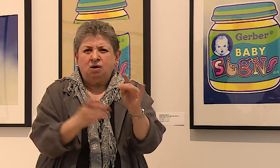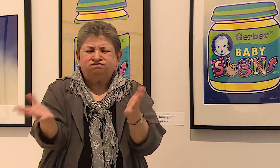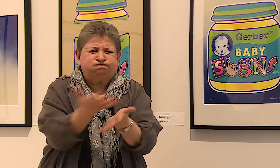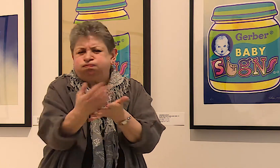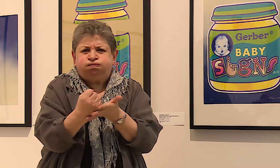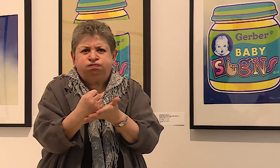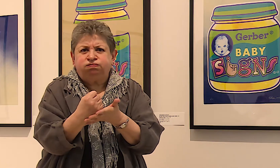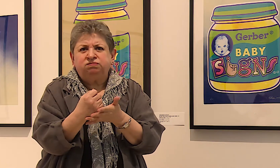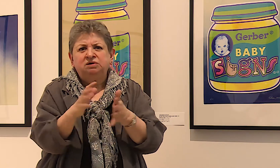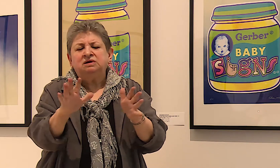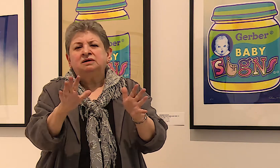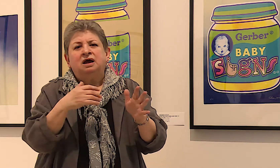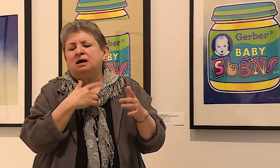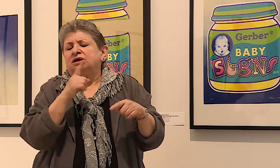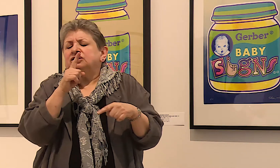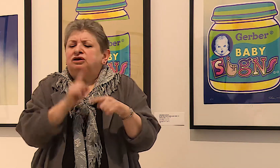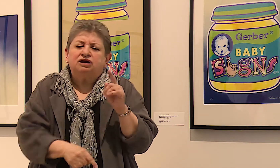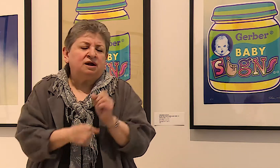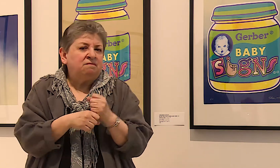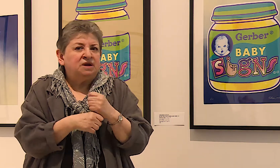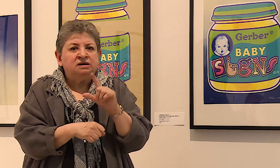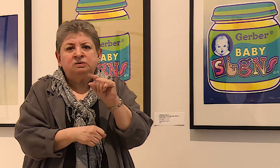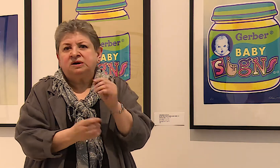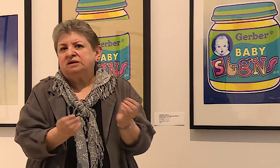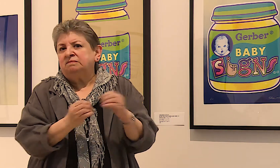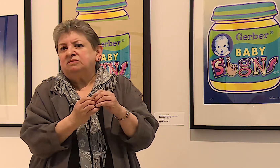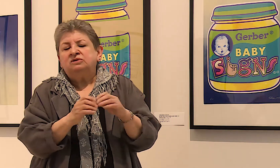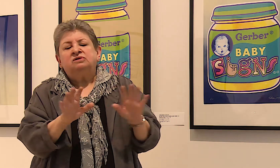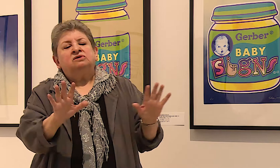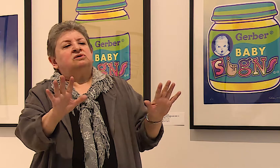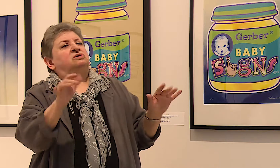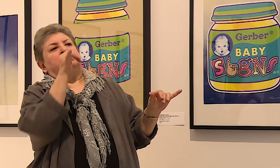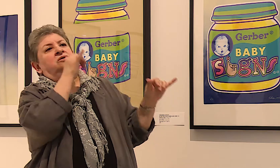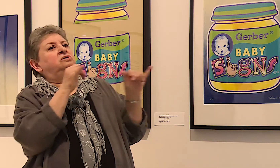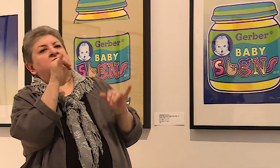I decided to make a total of 20, and they all sold out so fast.